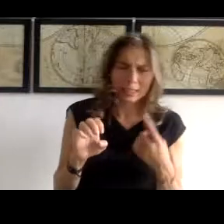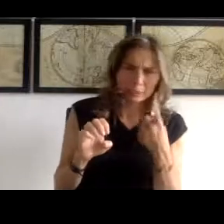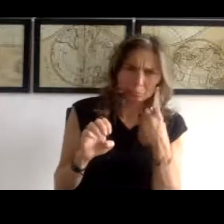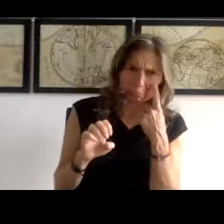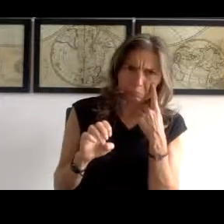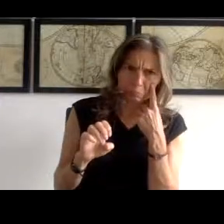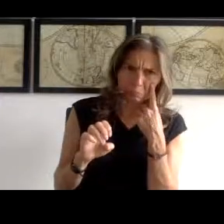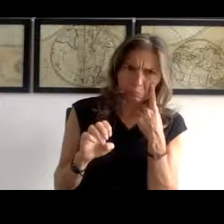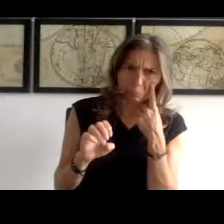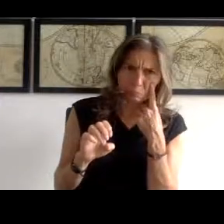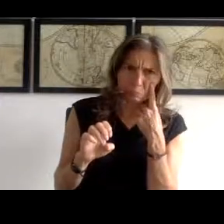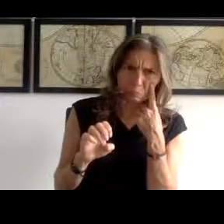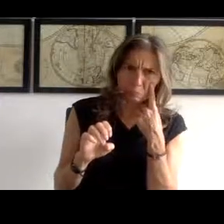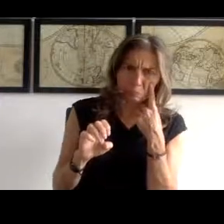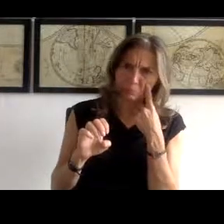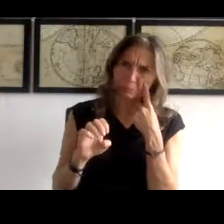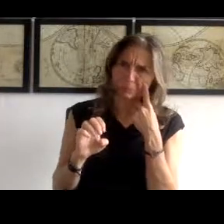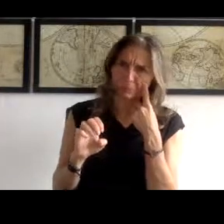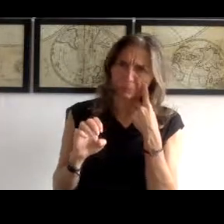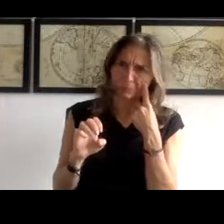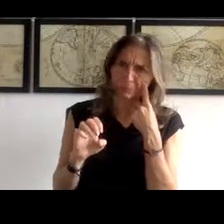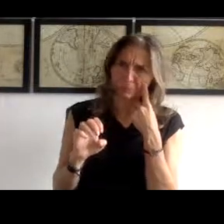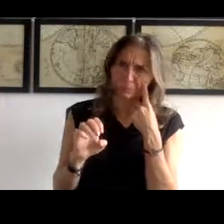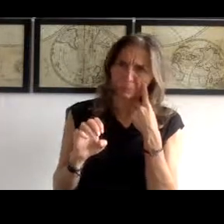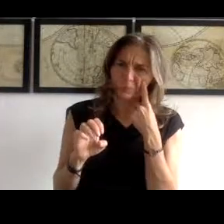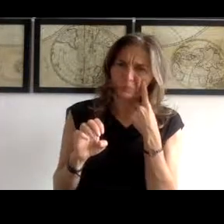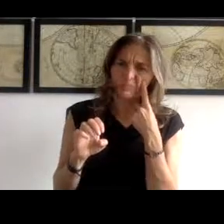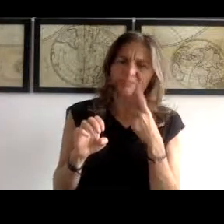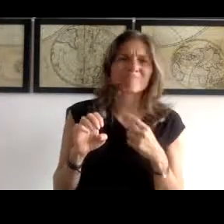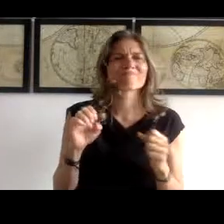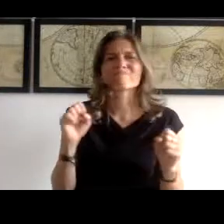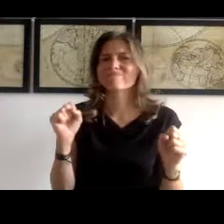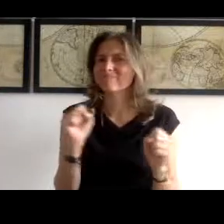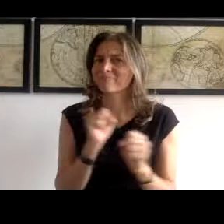And for more information go to Siho.be and register for the newsletter